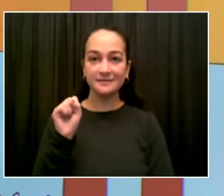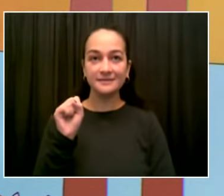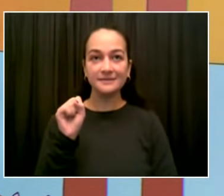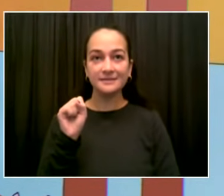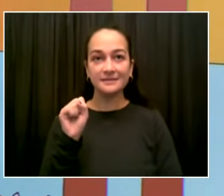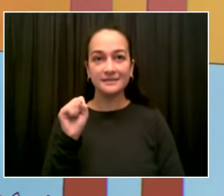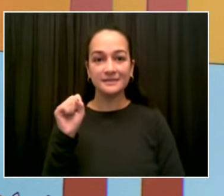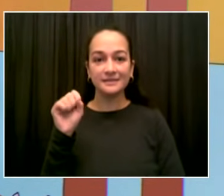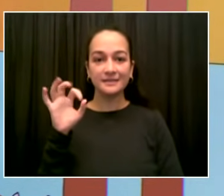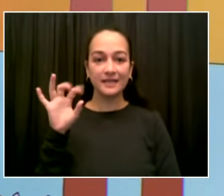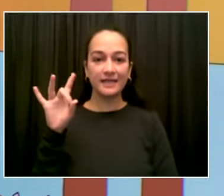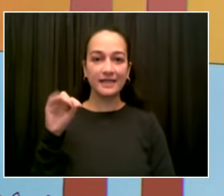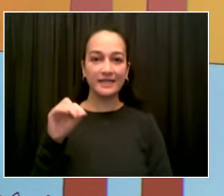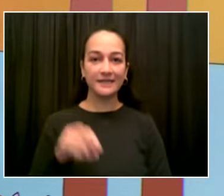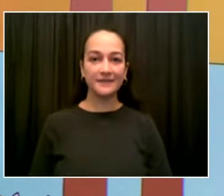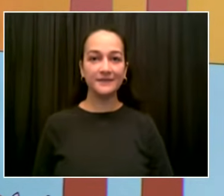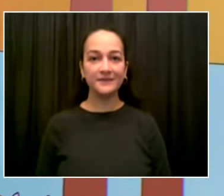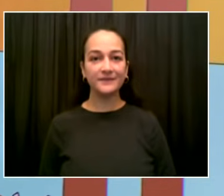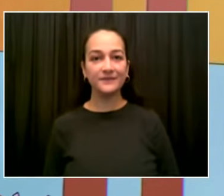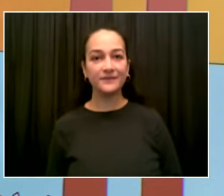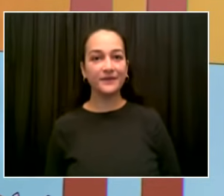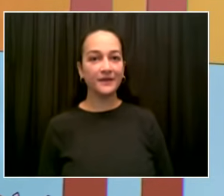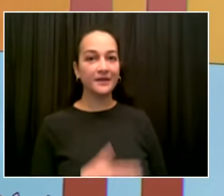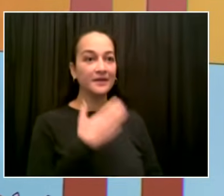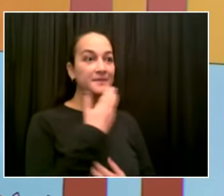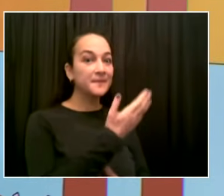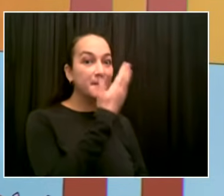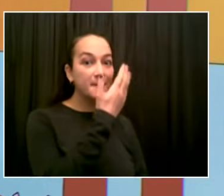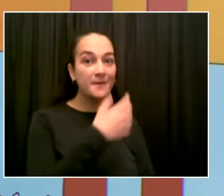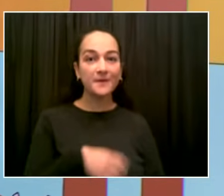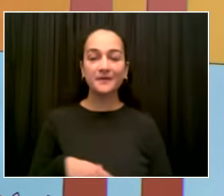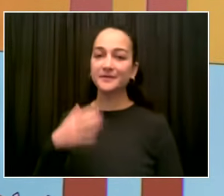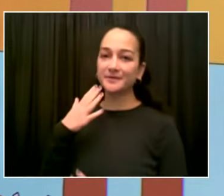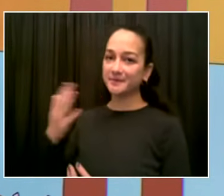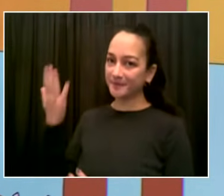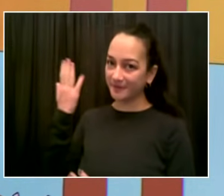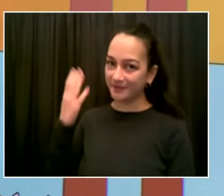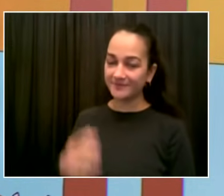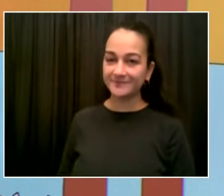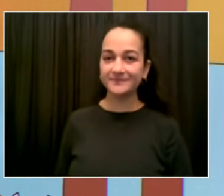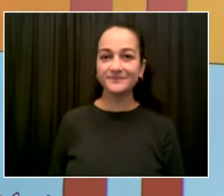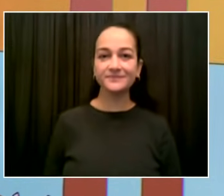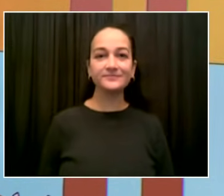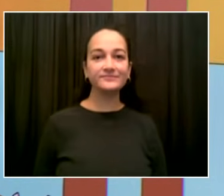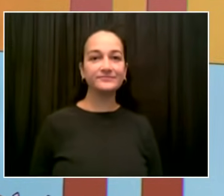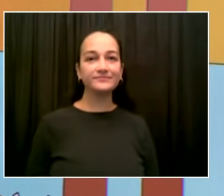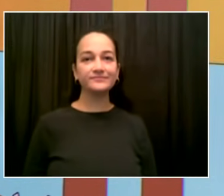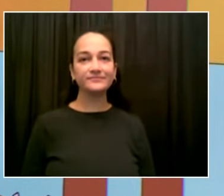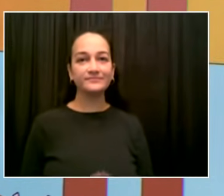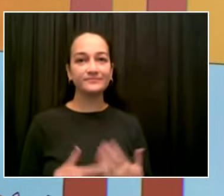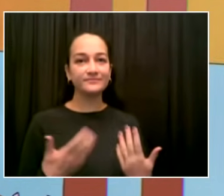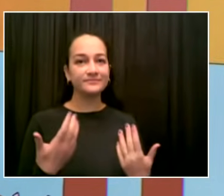YOU? HEY, STEVE, HOW ARE YOU DOING ? DOING ALL RIGHT. WANTED TO FIRST ASK YOU OUABT